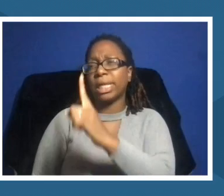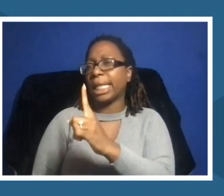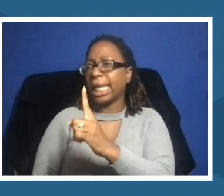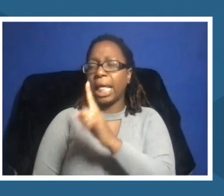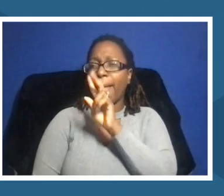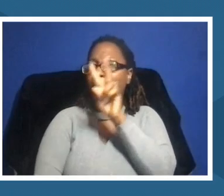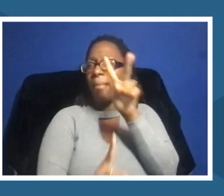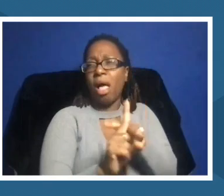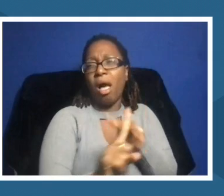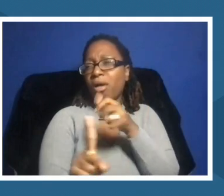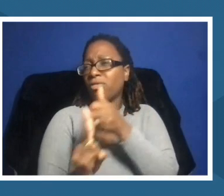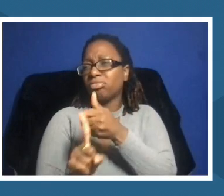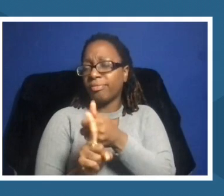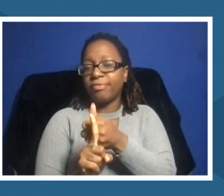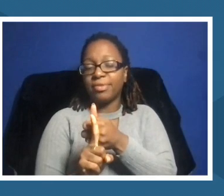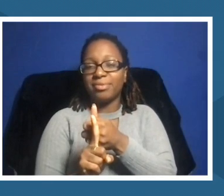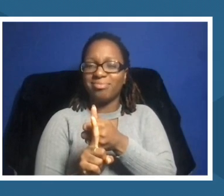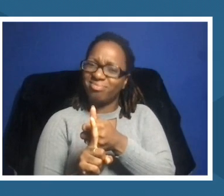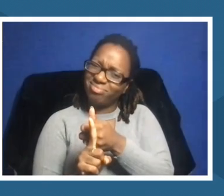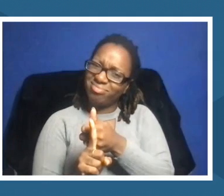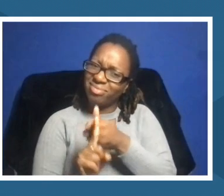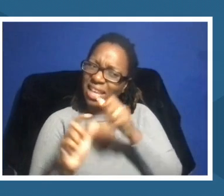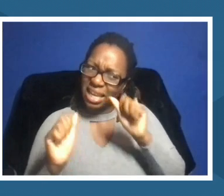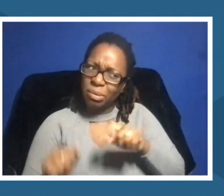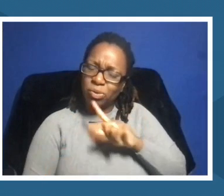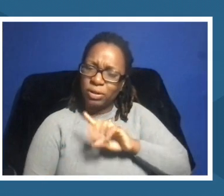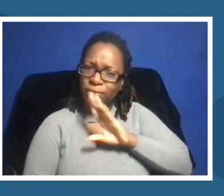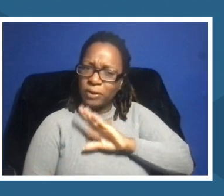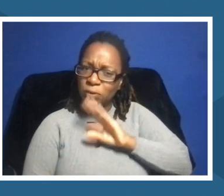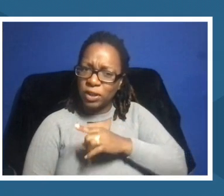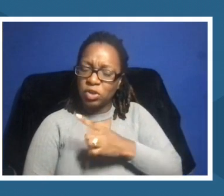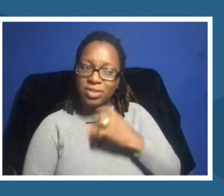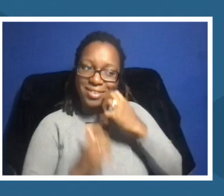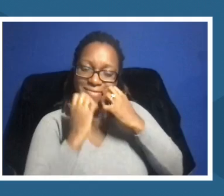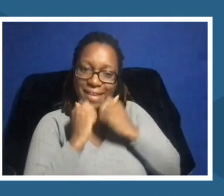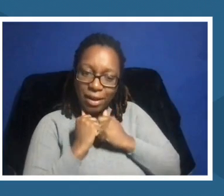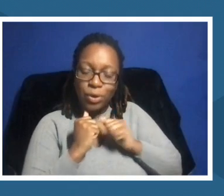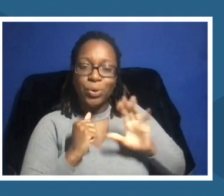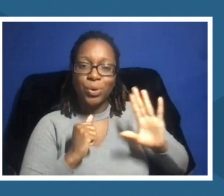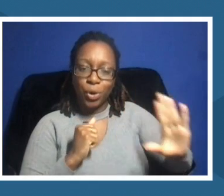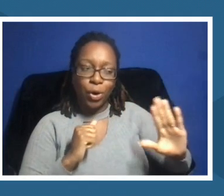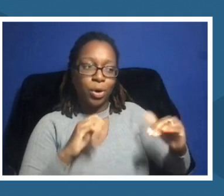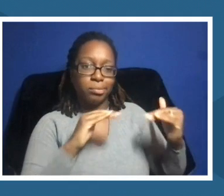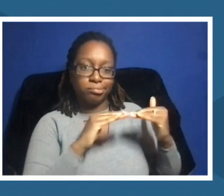frustrates jenny because she values approaching her teammates via listening